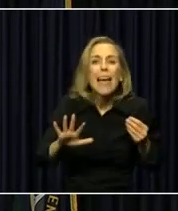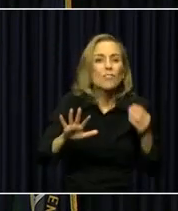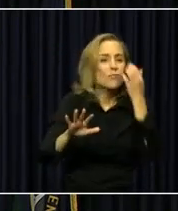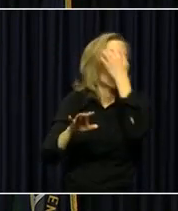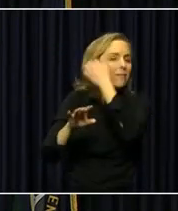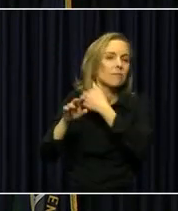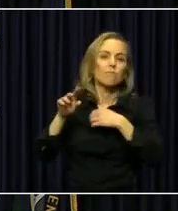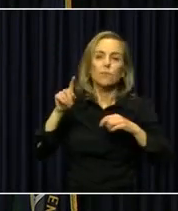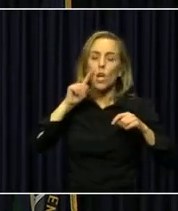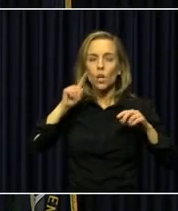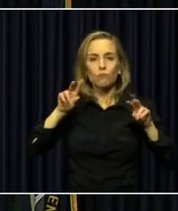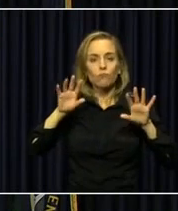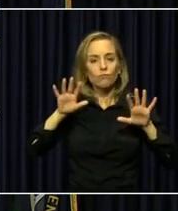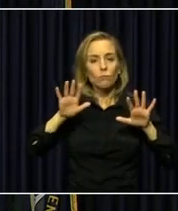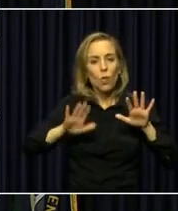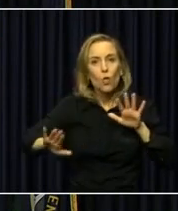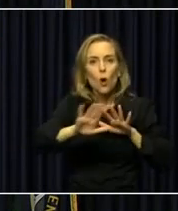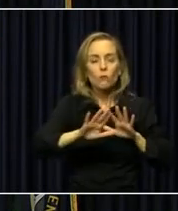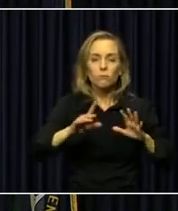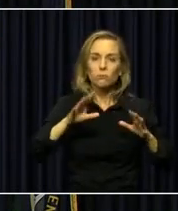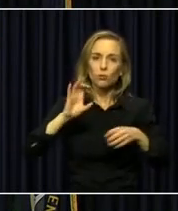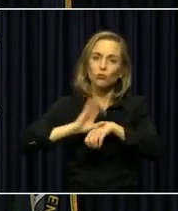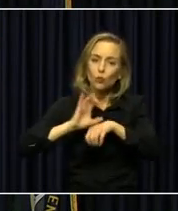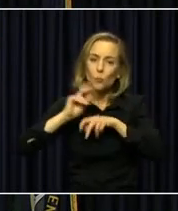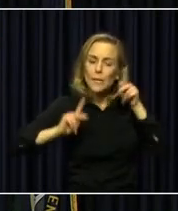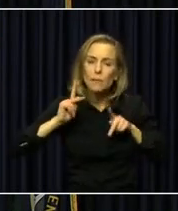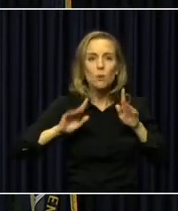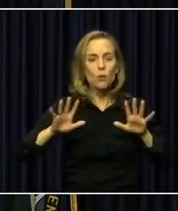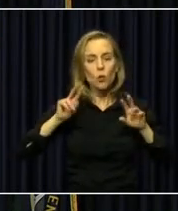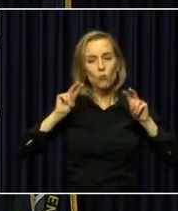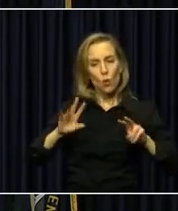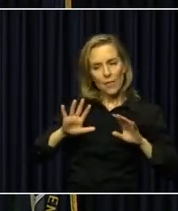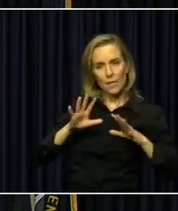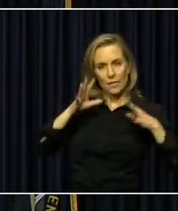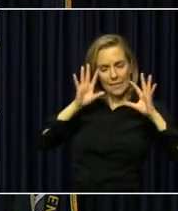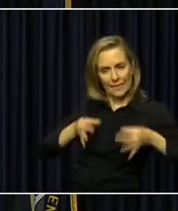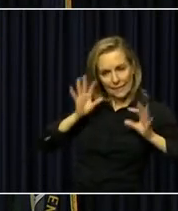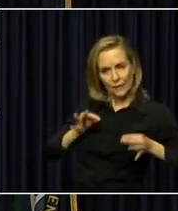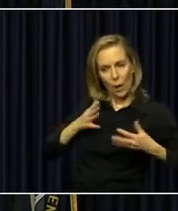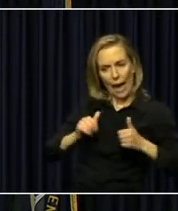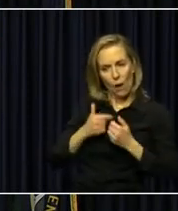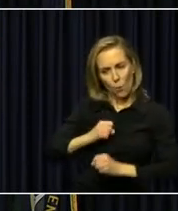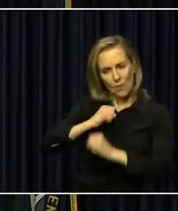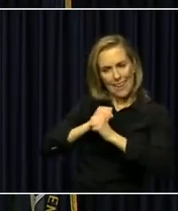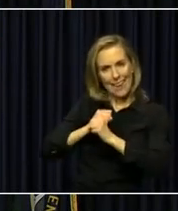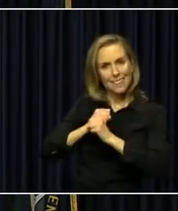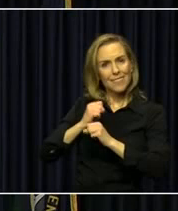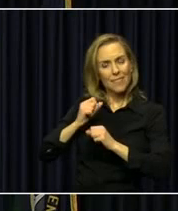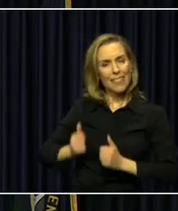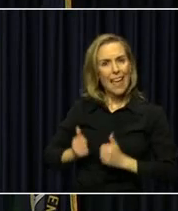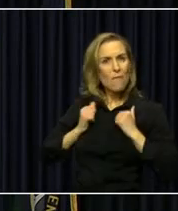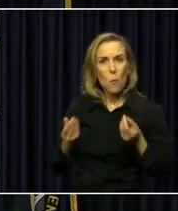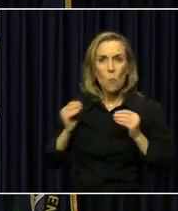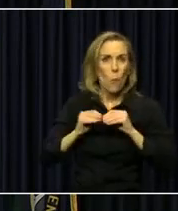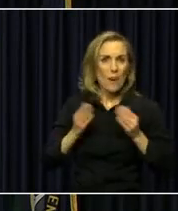WAS SPREAD THROUGH A WORSHIP SERVICE. WE'VE THE GUY WASHINGTON STATE CHOIR THAT HAS MULTIPLE DEATHS